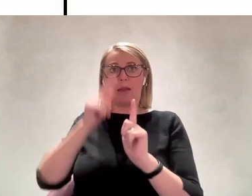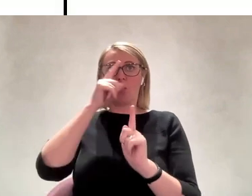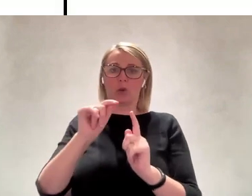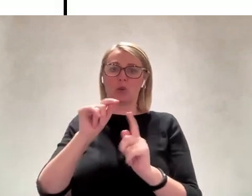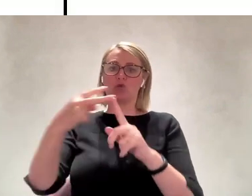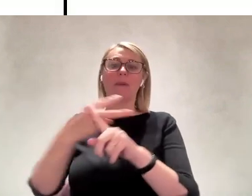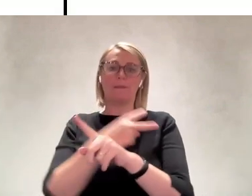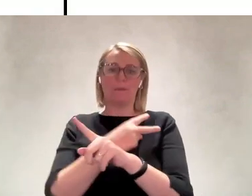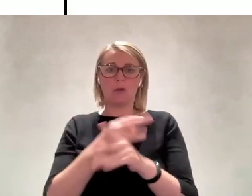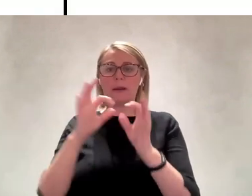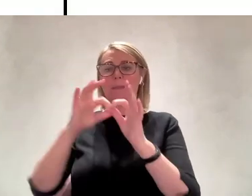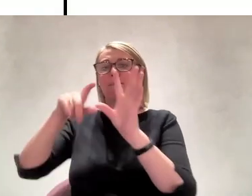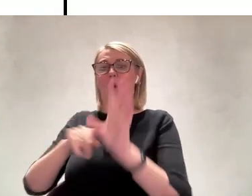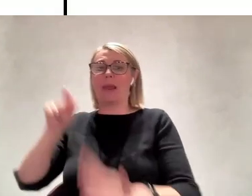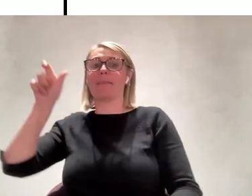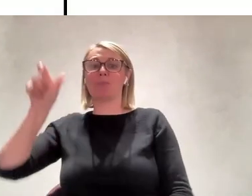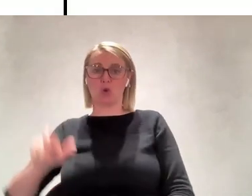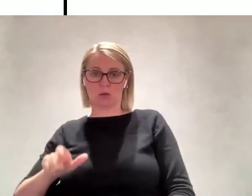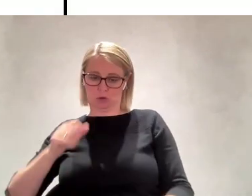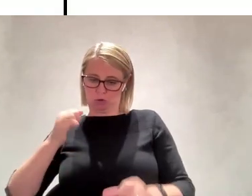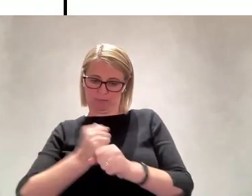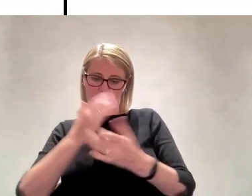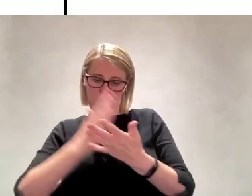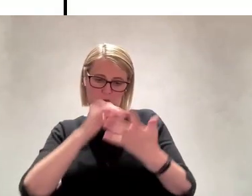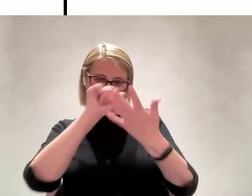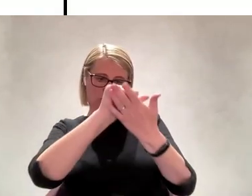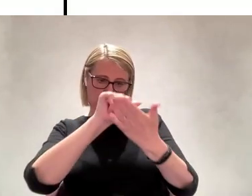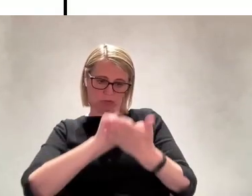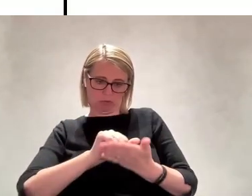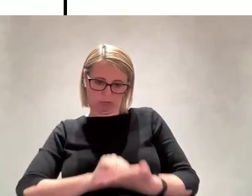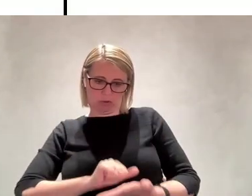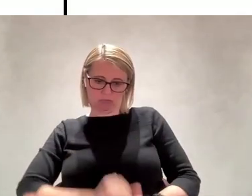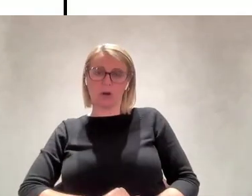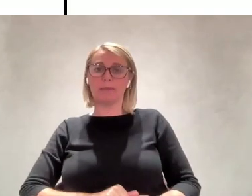able to be reviewed by a person to see what had happened.